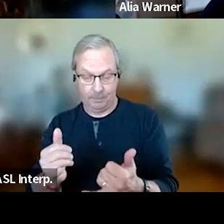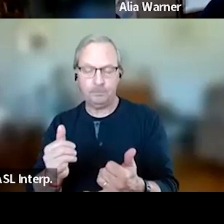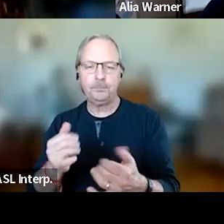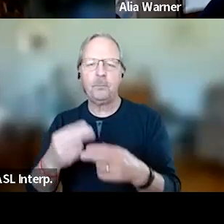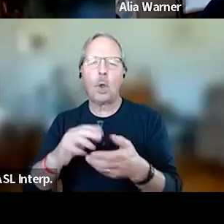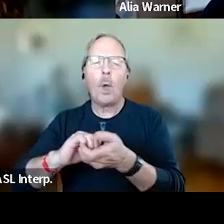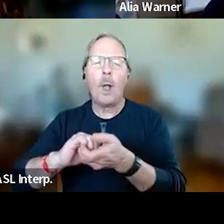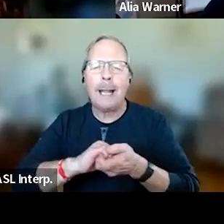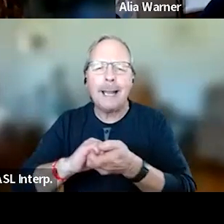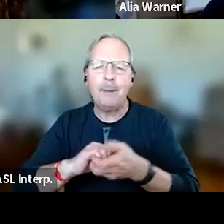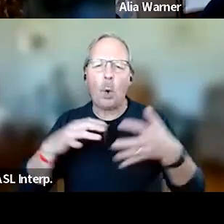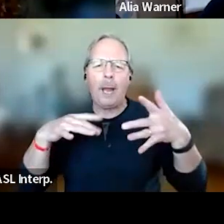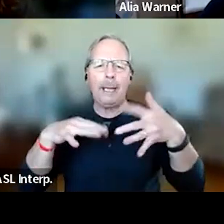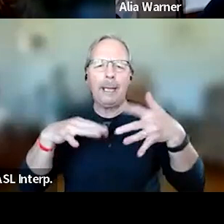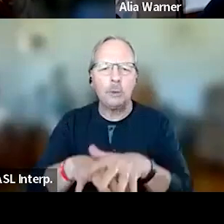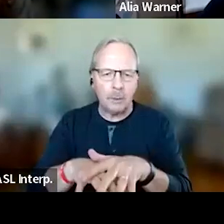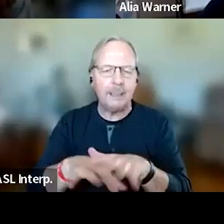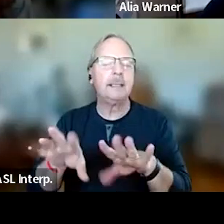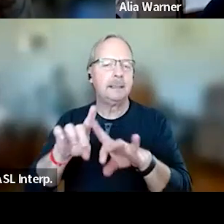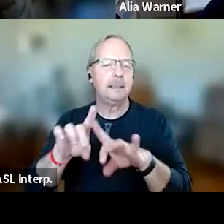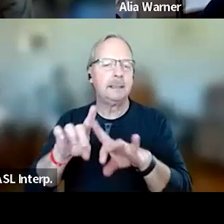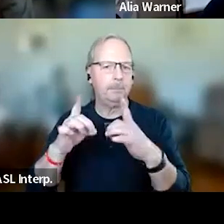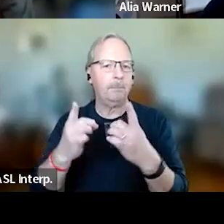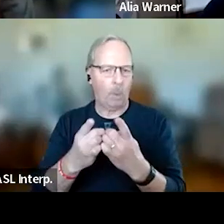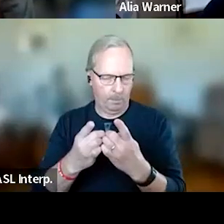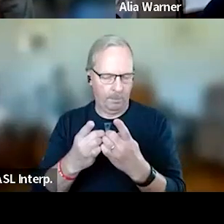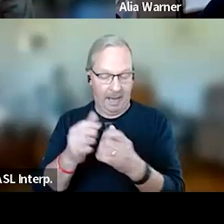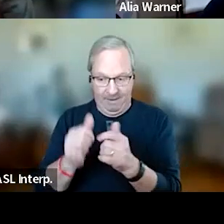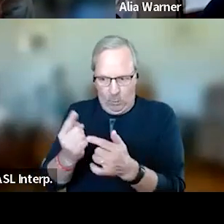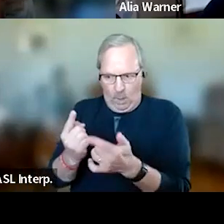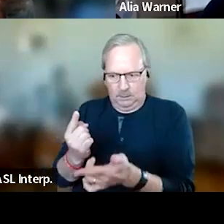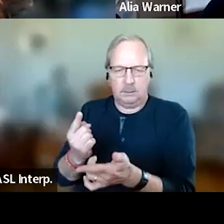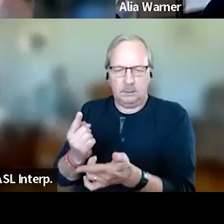or integrated department where everybody talks with each other.